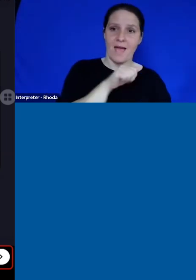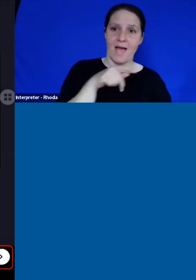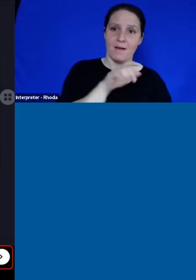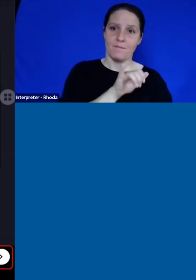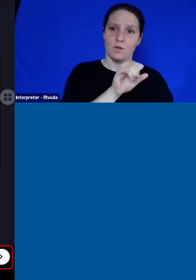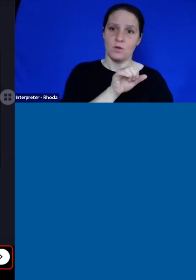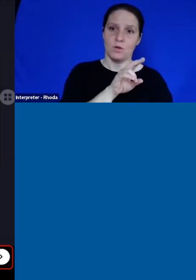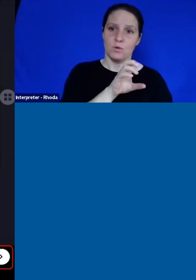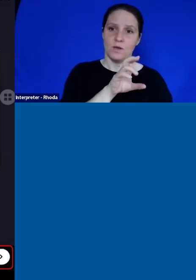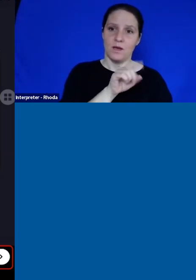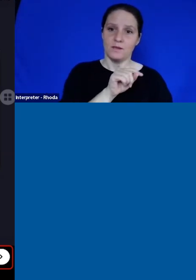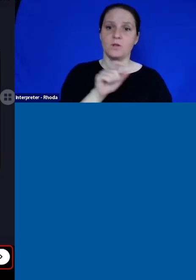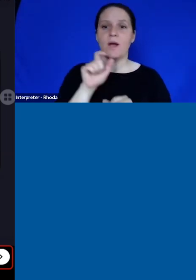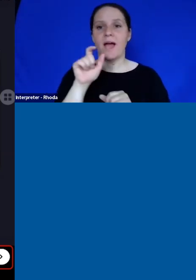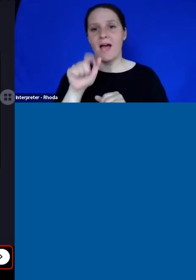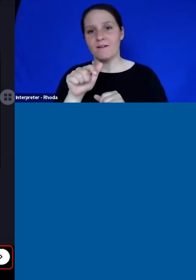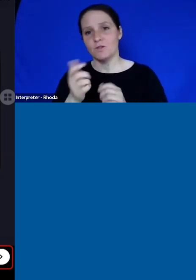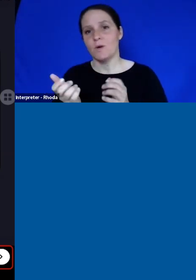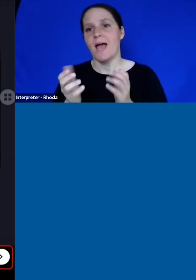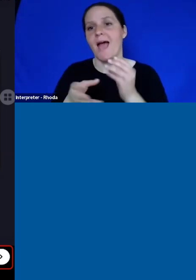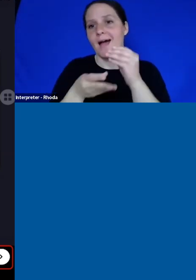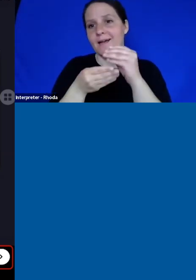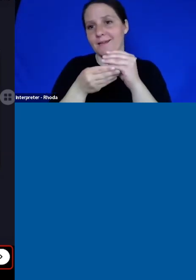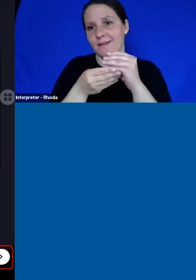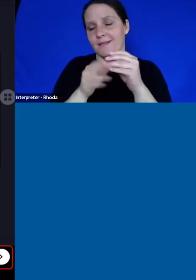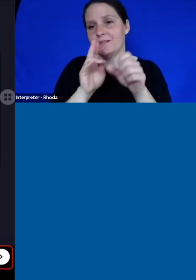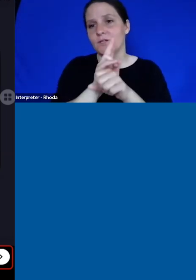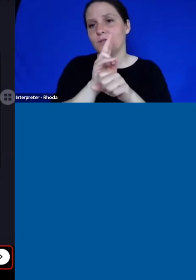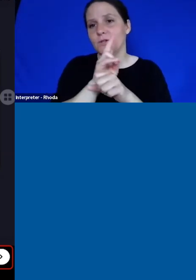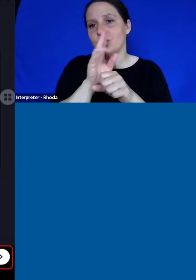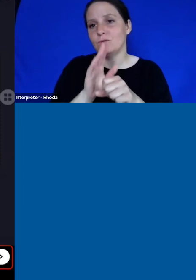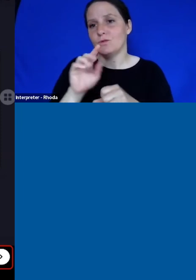If you don't do that, it won't tag the person you're sharing. So on the fourth screenshot,